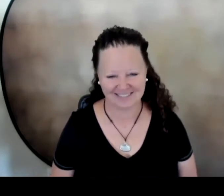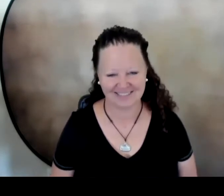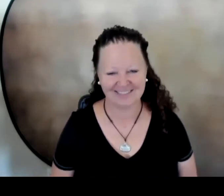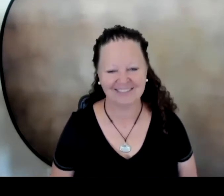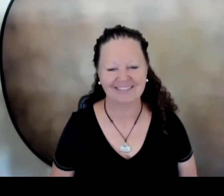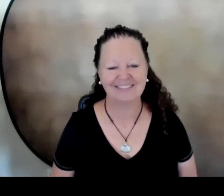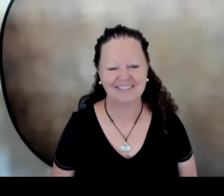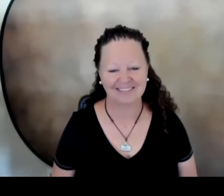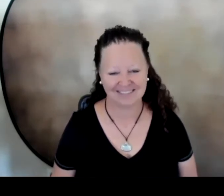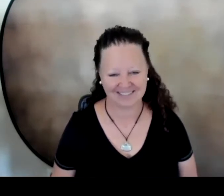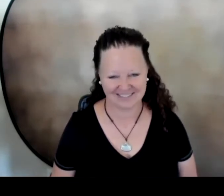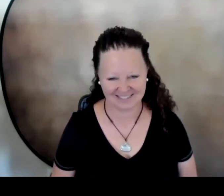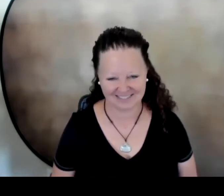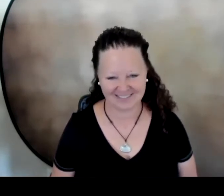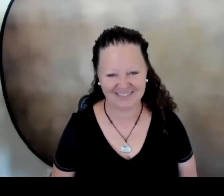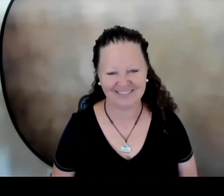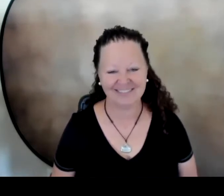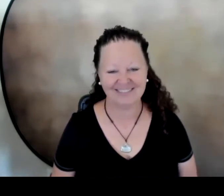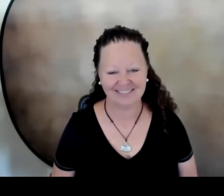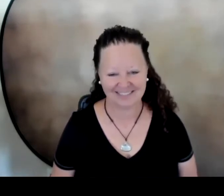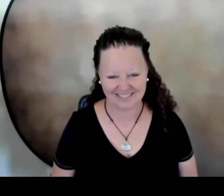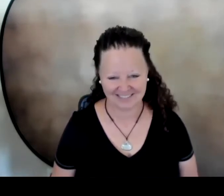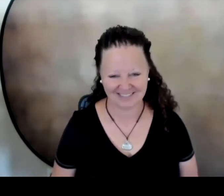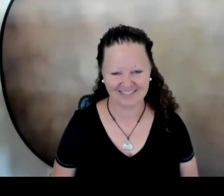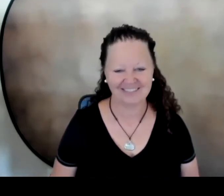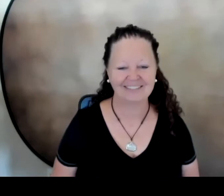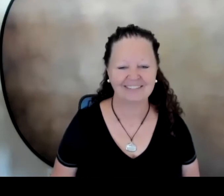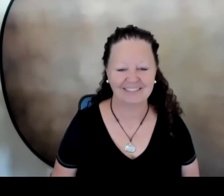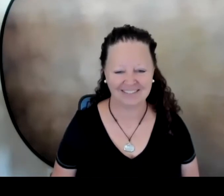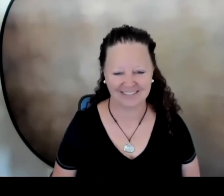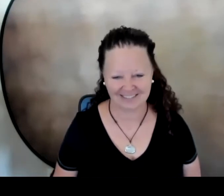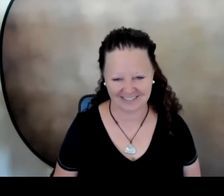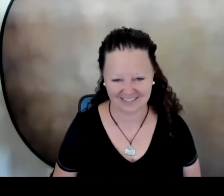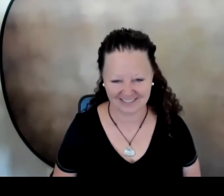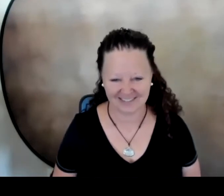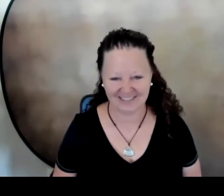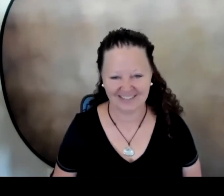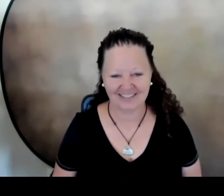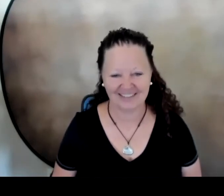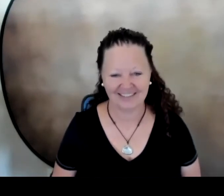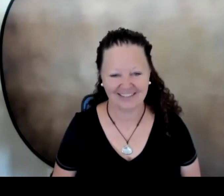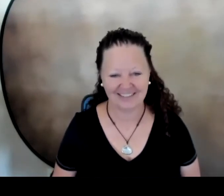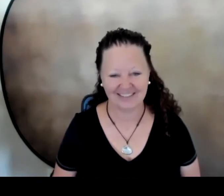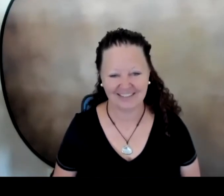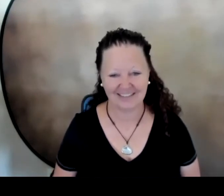North Dakota is very pretty. Minnesota is very pretty to drive through Idaho, Montana, yeah.